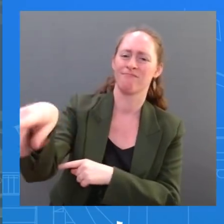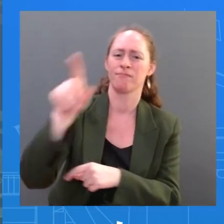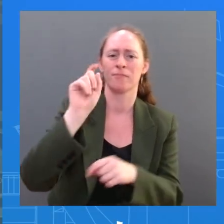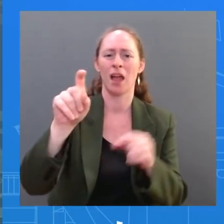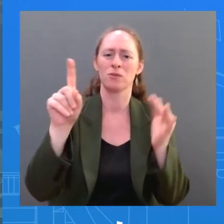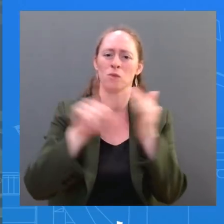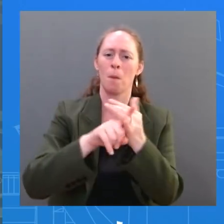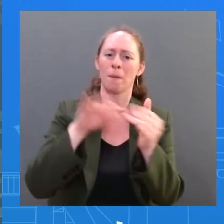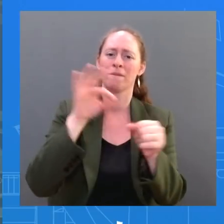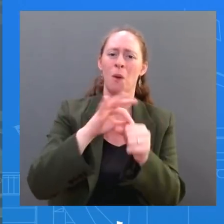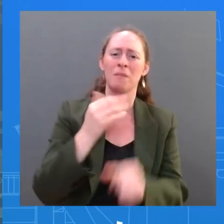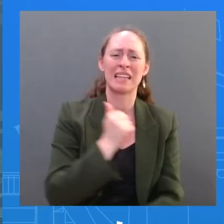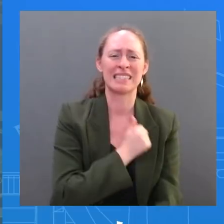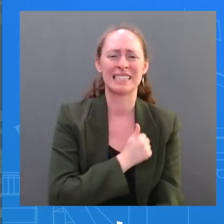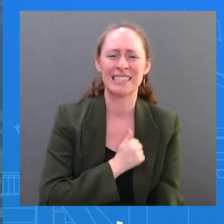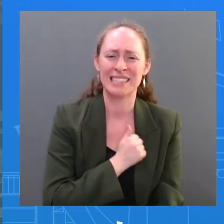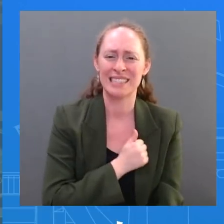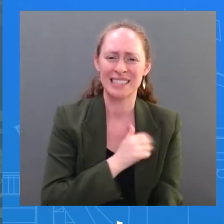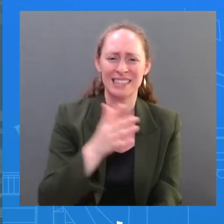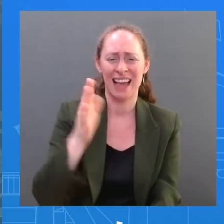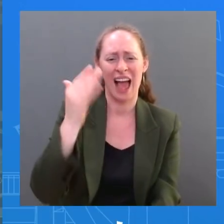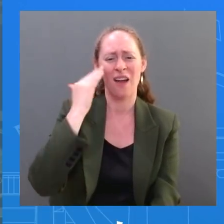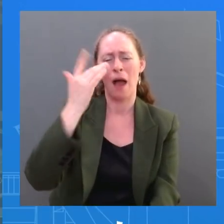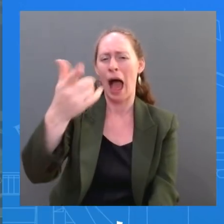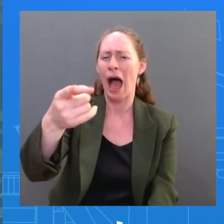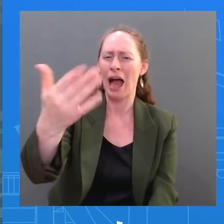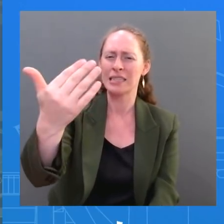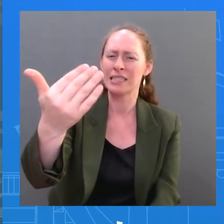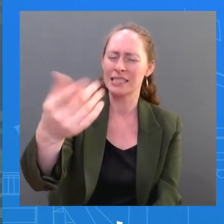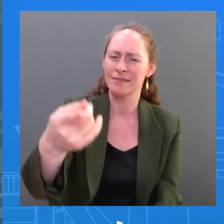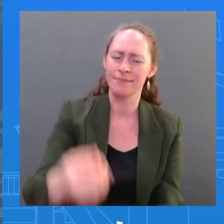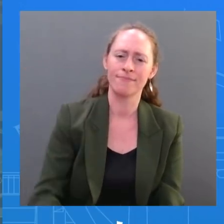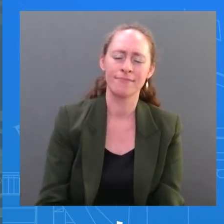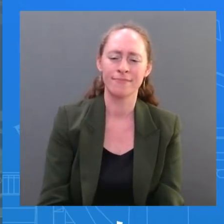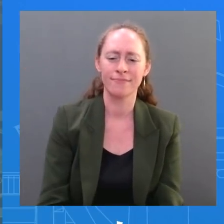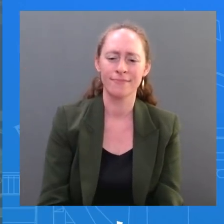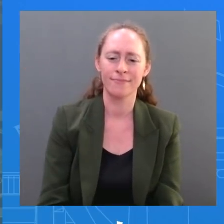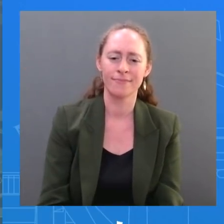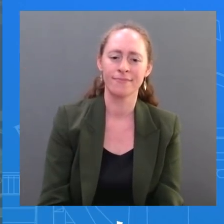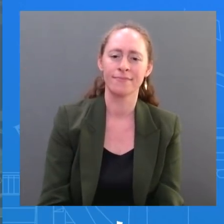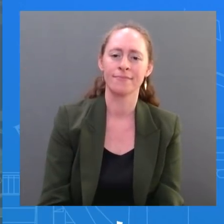I owe you a question. Go ahead. The Press: I have two questions. The former President of Angola, Eduardo dos Santos,